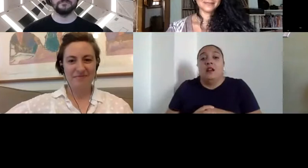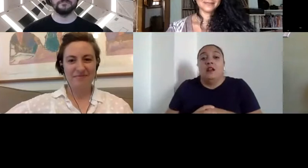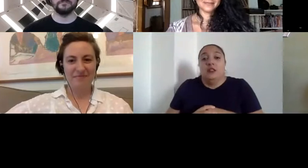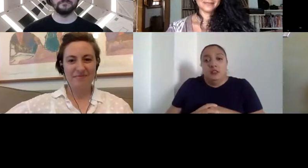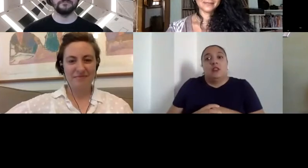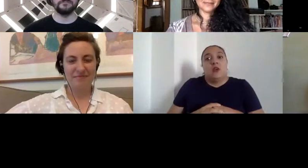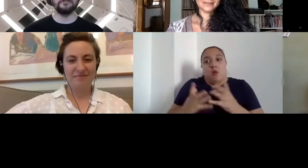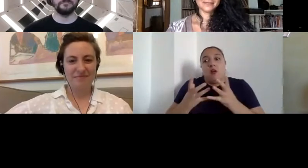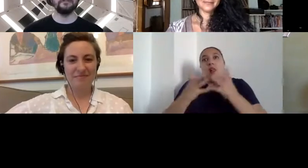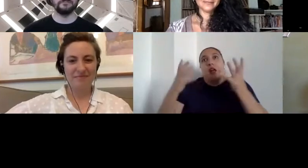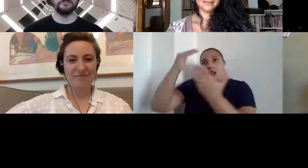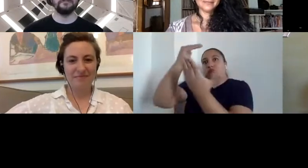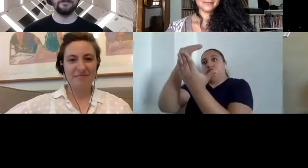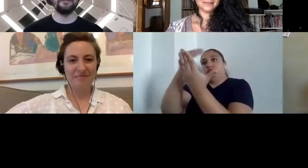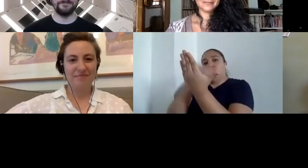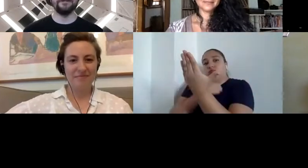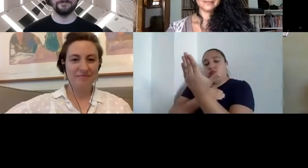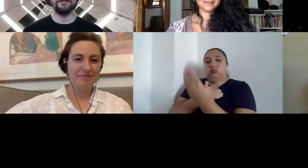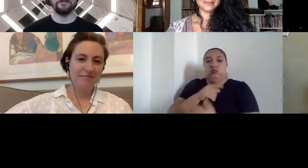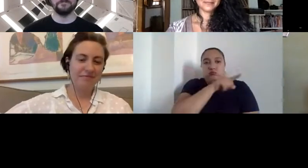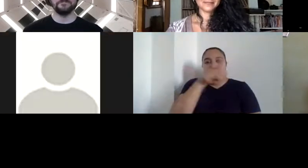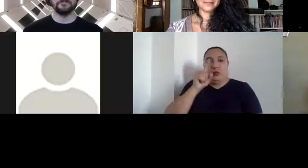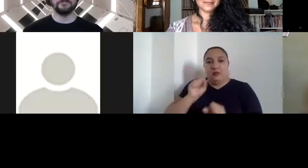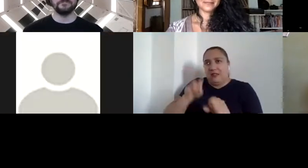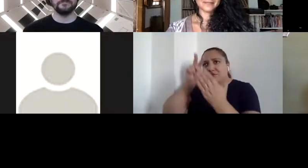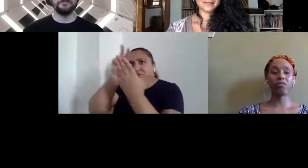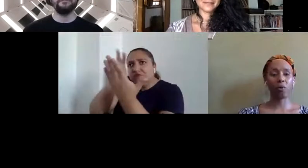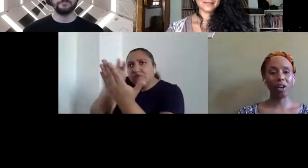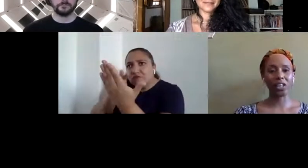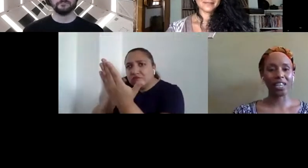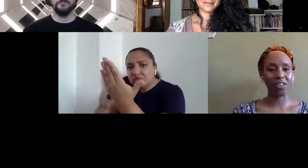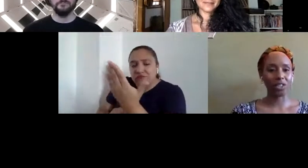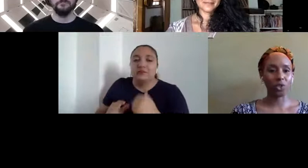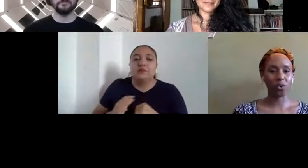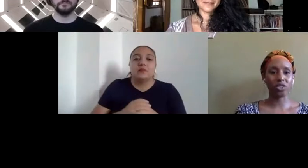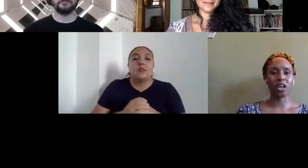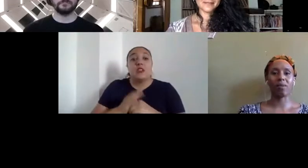for people to parse through even right now. Before we all leave, I want to talk about